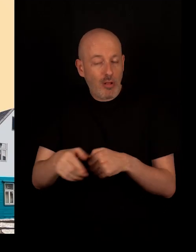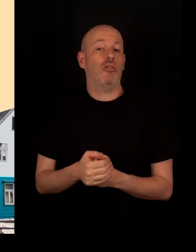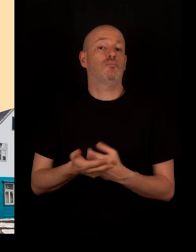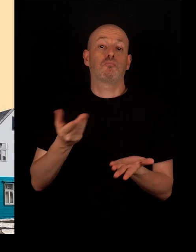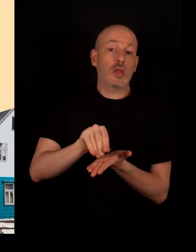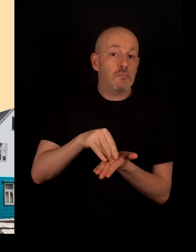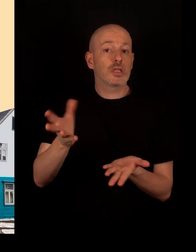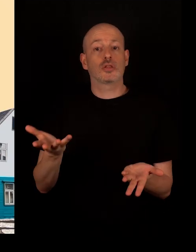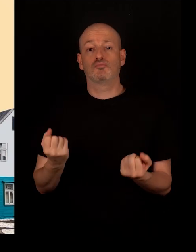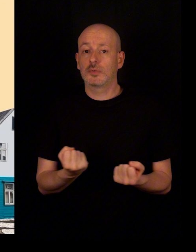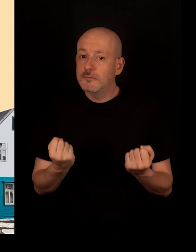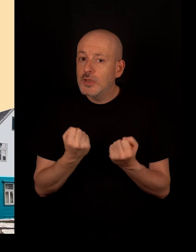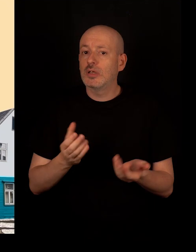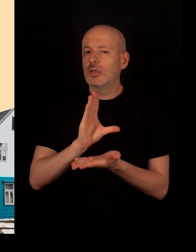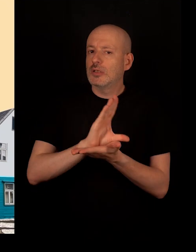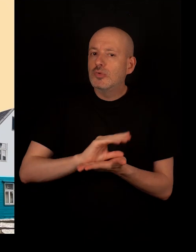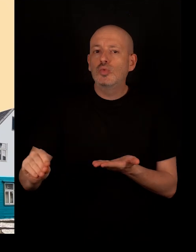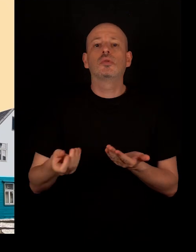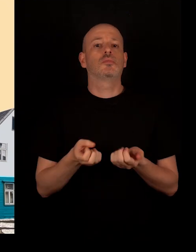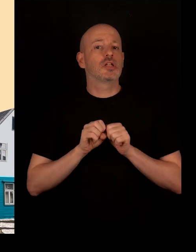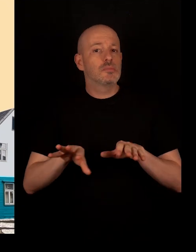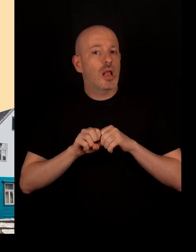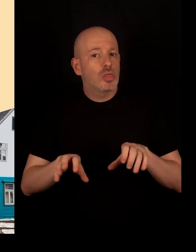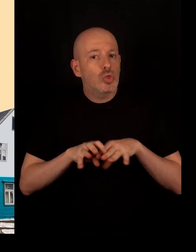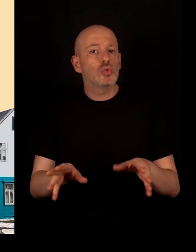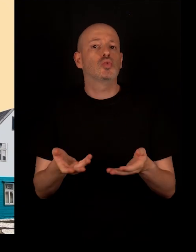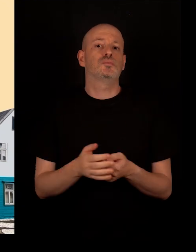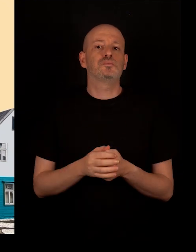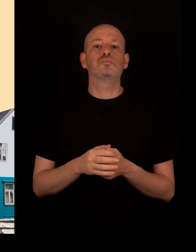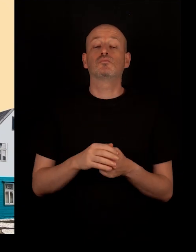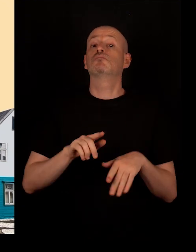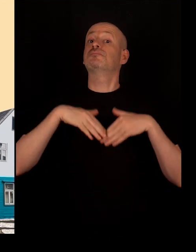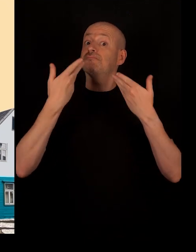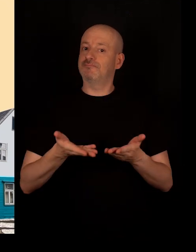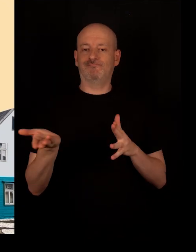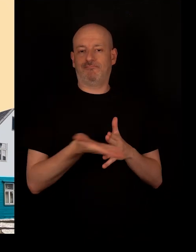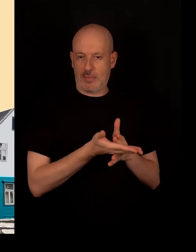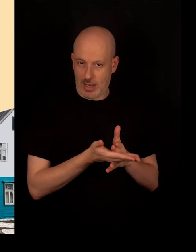Payments, activity, report, dissemination, then we will have a short break.